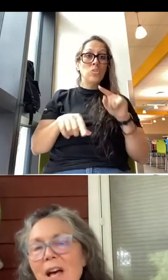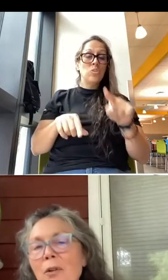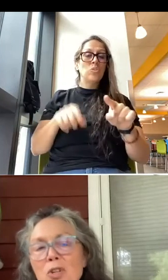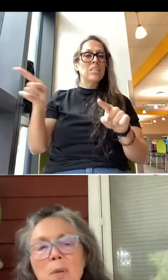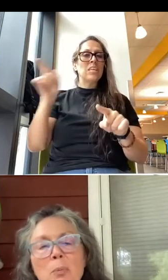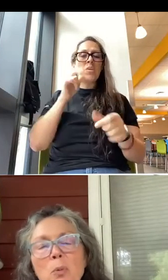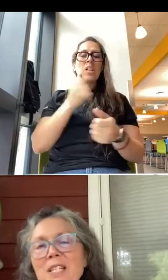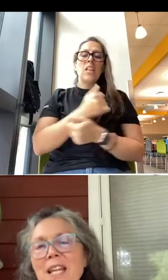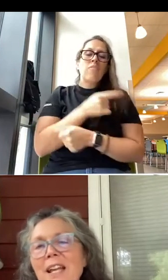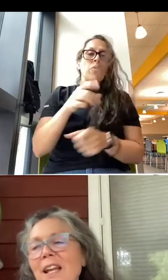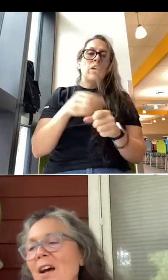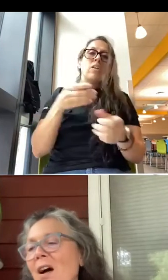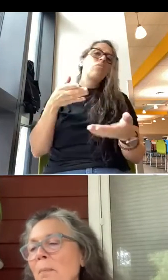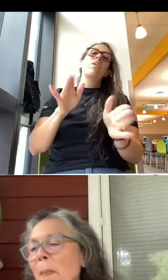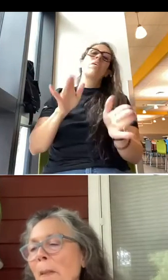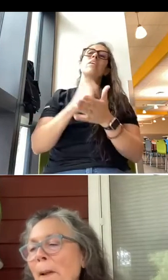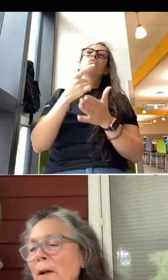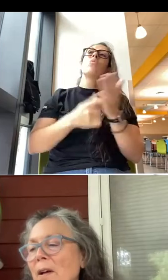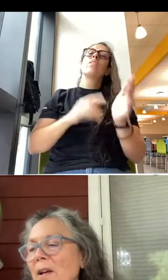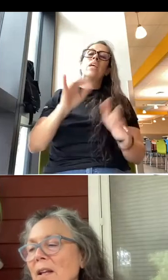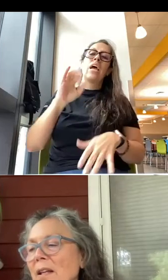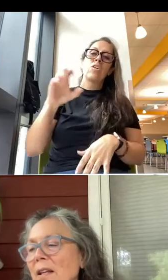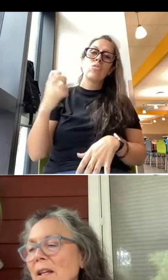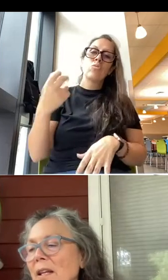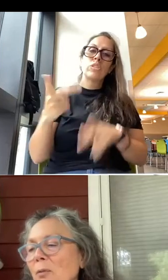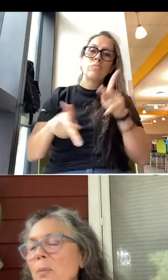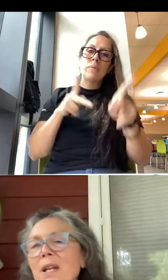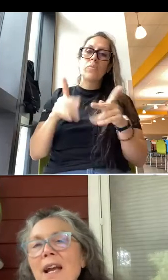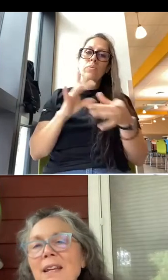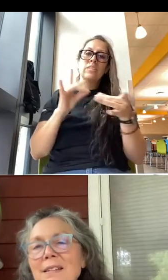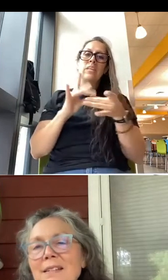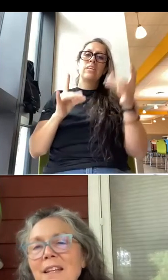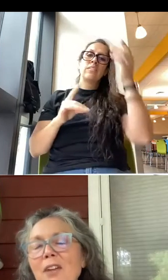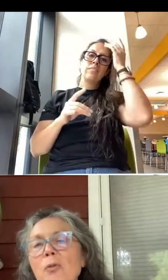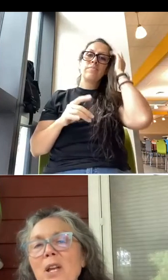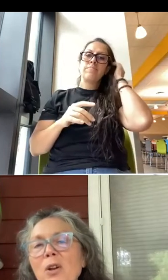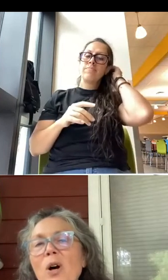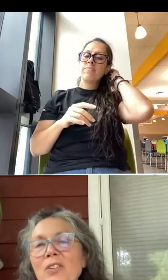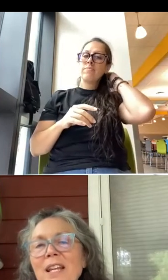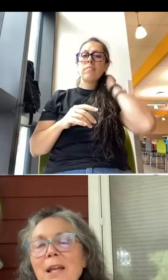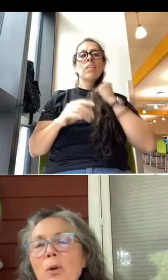Irish people were saying, and um it would be nice if we could all take that, we